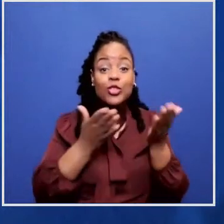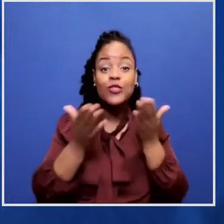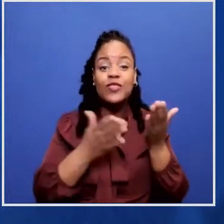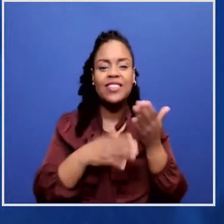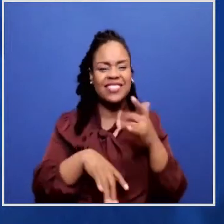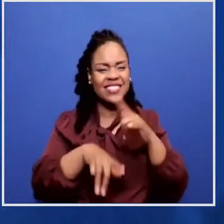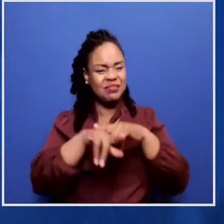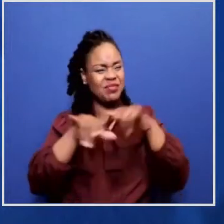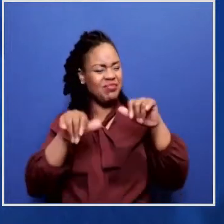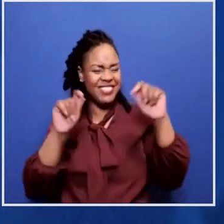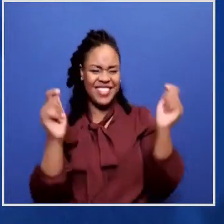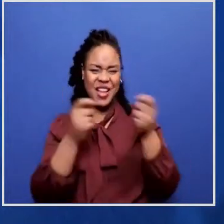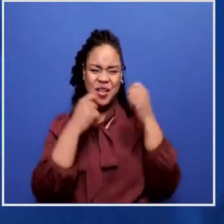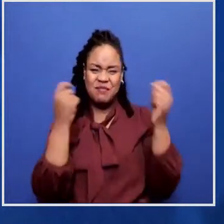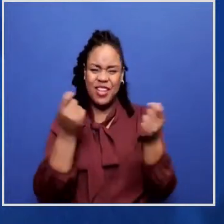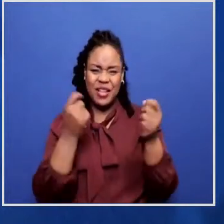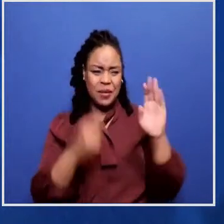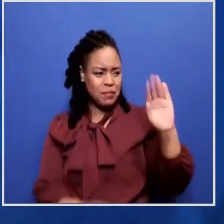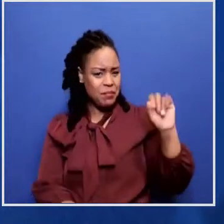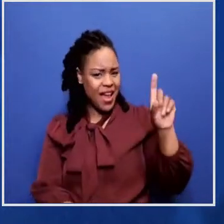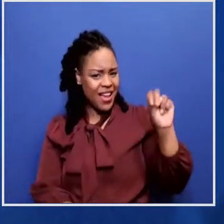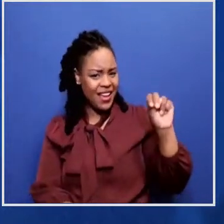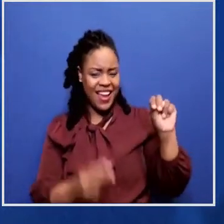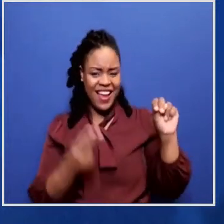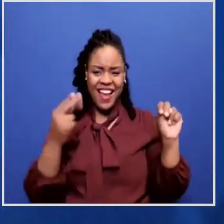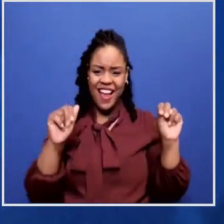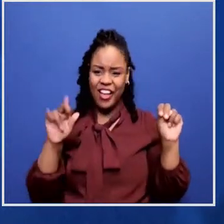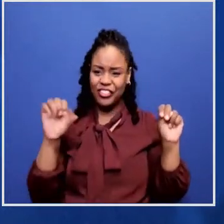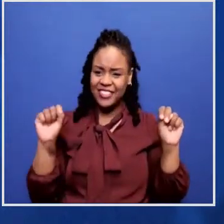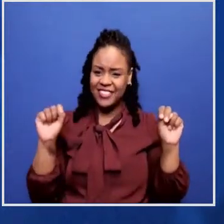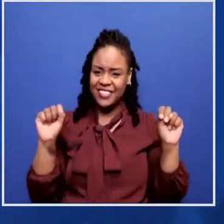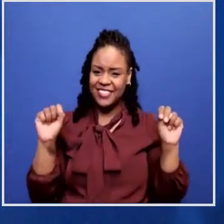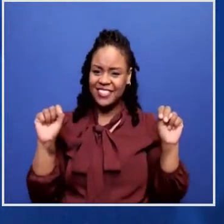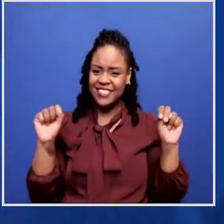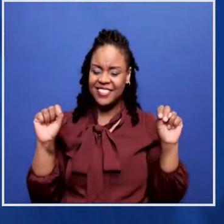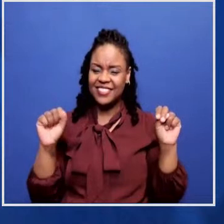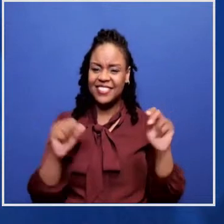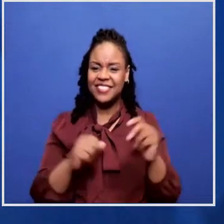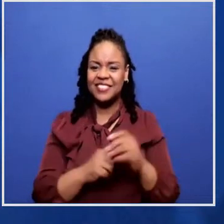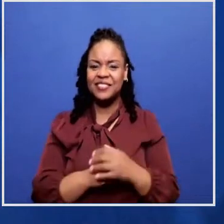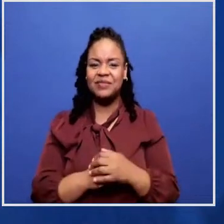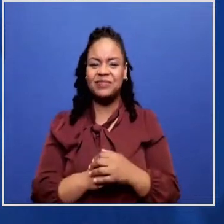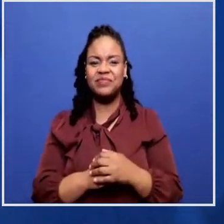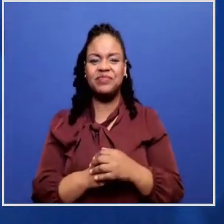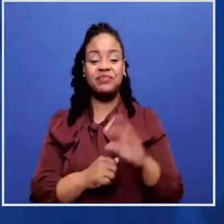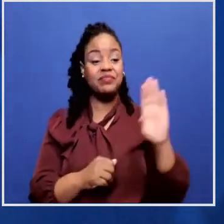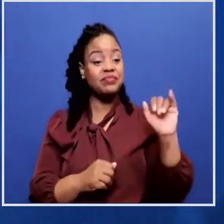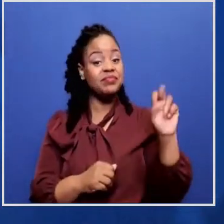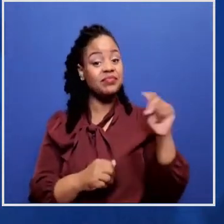ARE BOTH HONORED TO BE WITH YOU TODAY. SHARING THE SPIRIT OF SERVICE